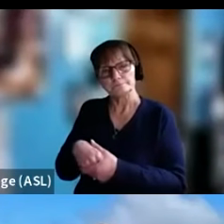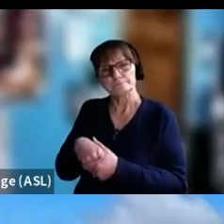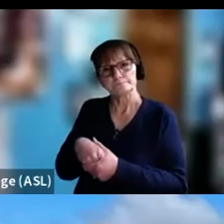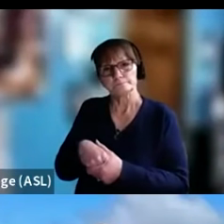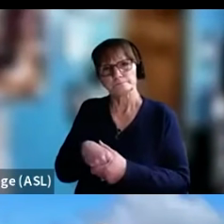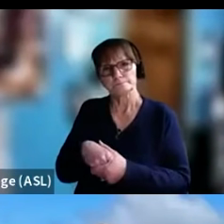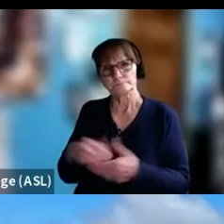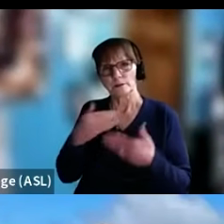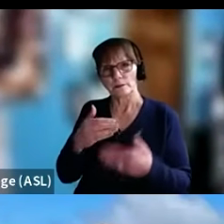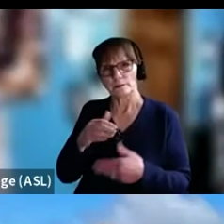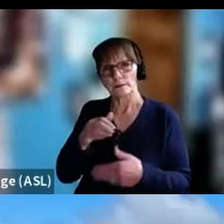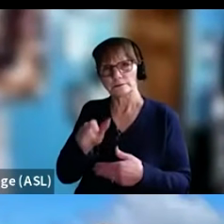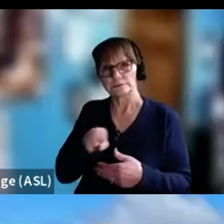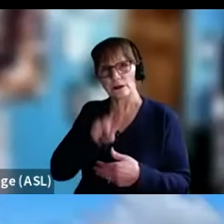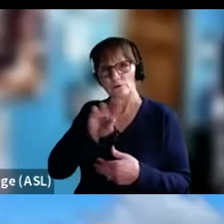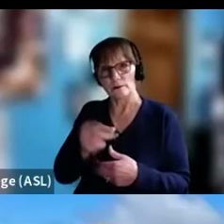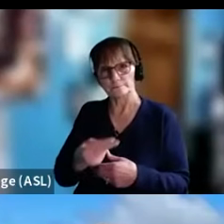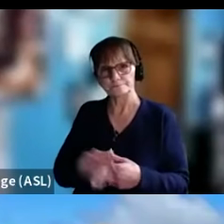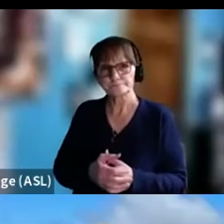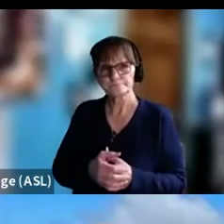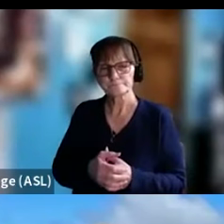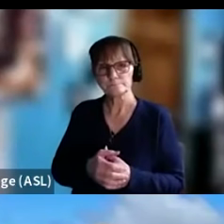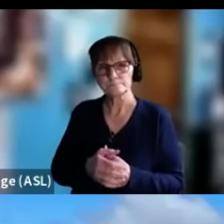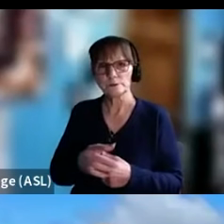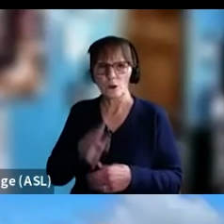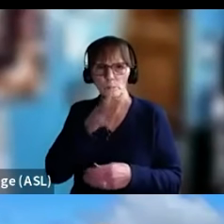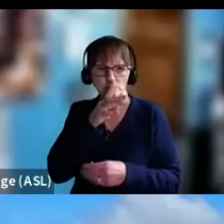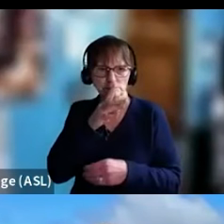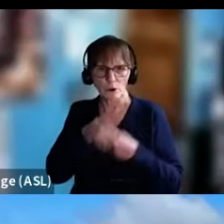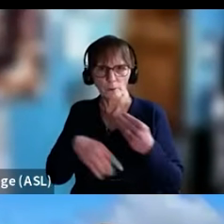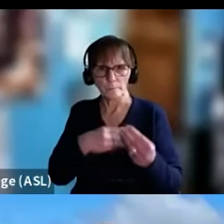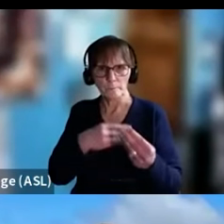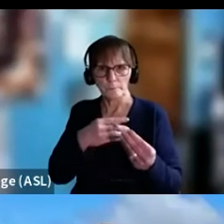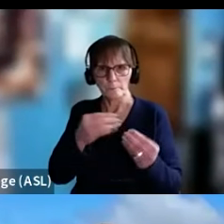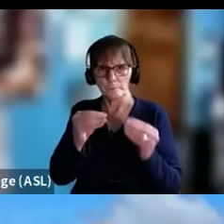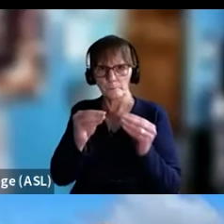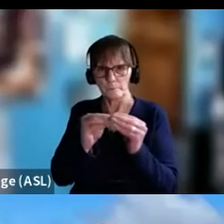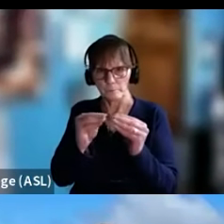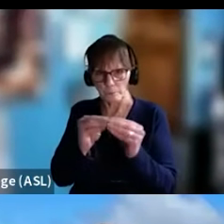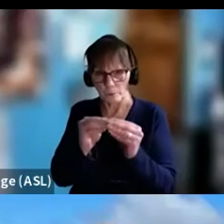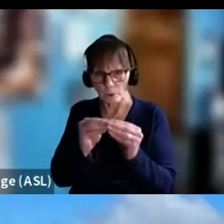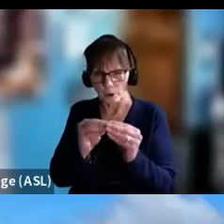Thank you Sarah. I really appreciate that. And we're gonna talk a little bit more and dig into really thinking about equity